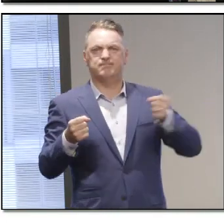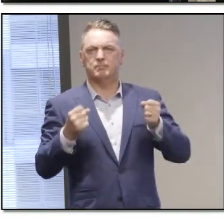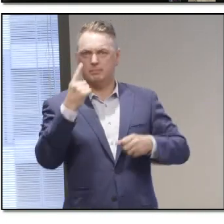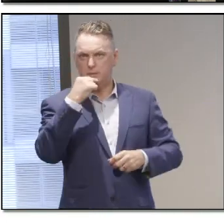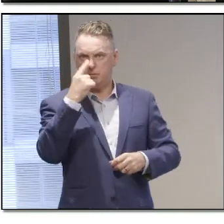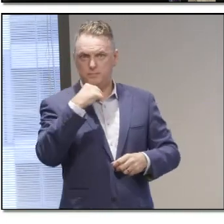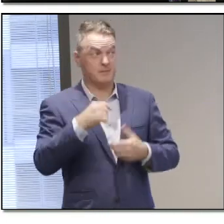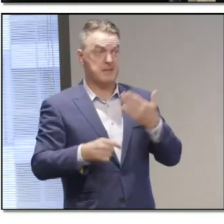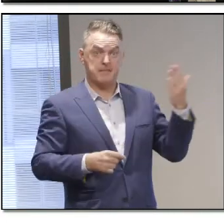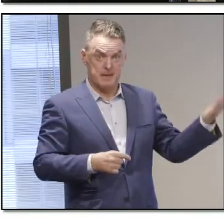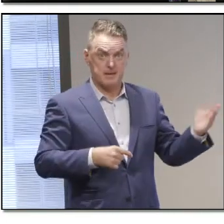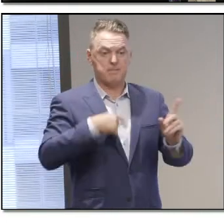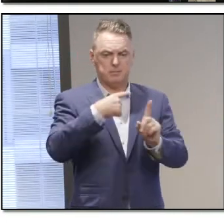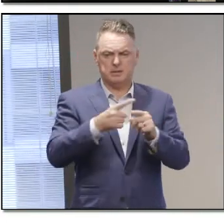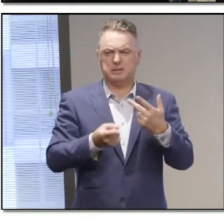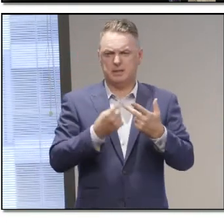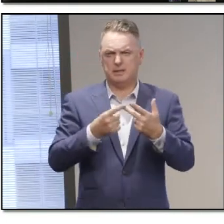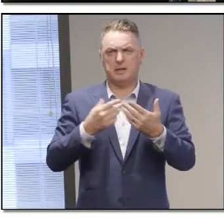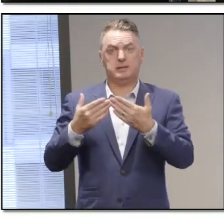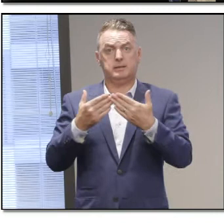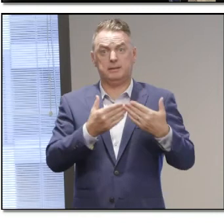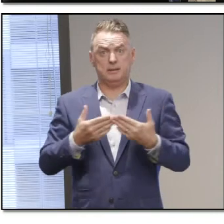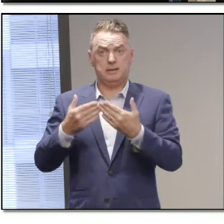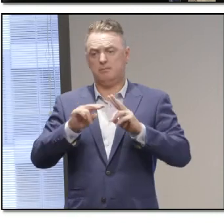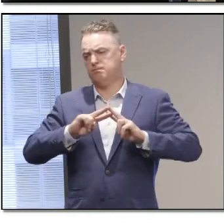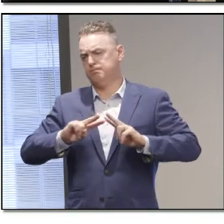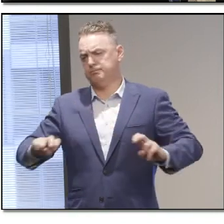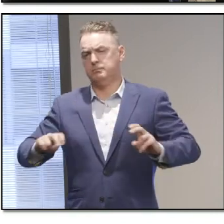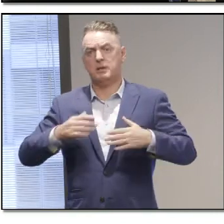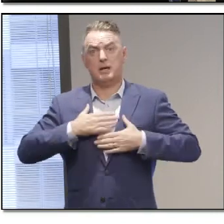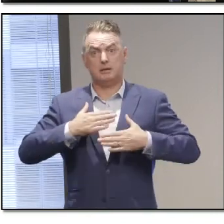with every other study that's been done looking at asthmatics suggests that low lung function is